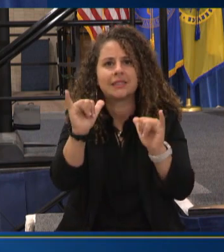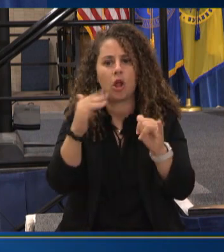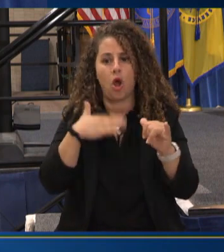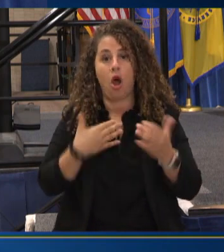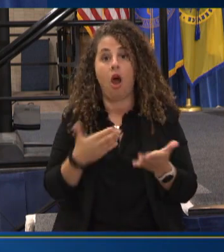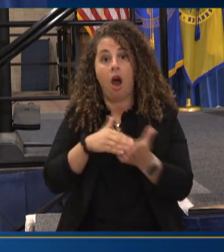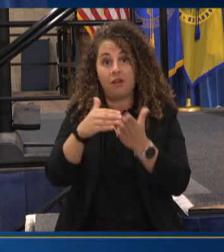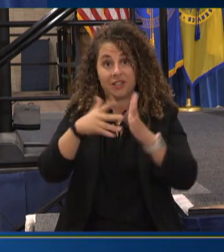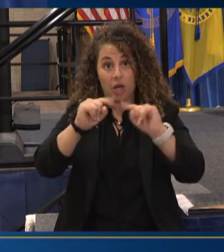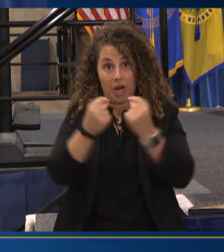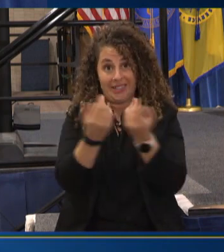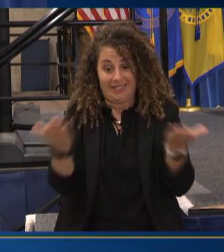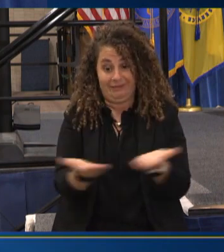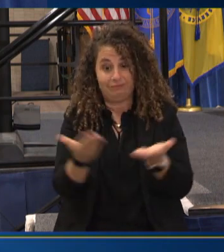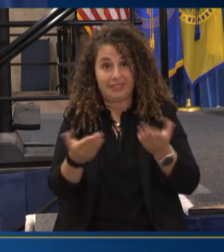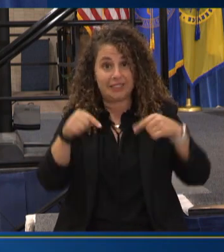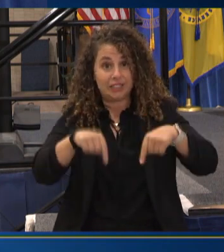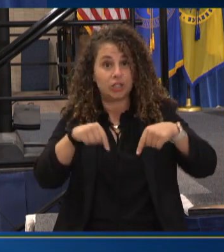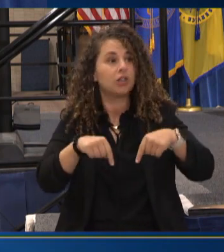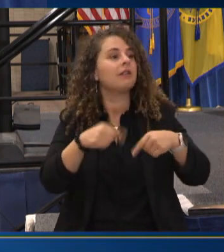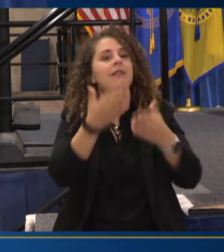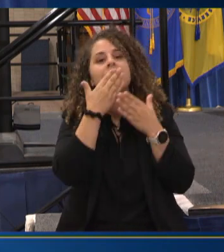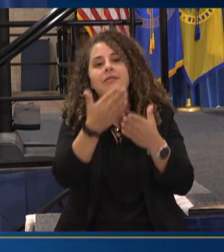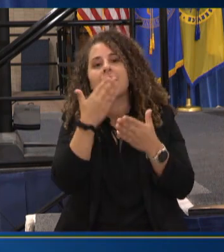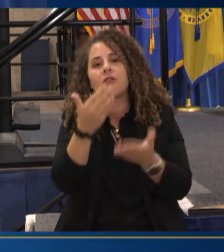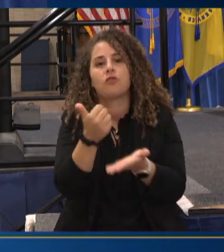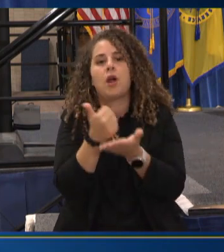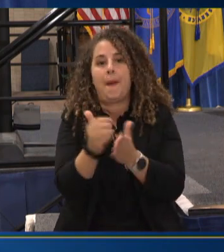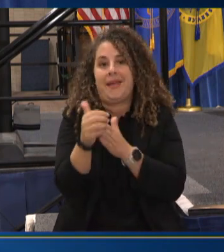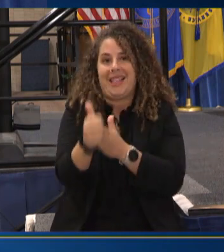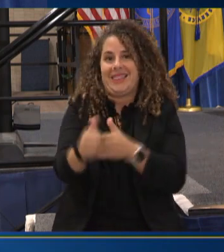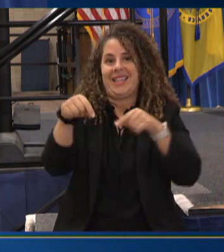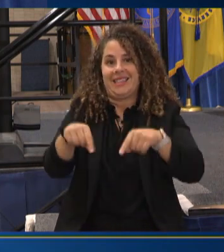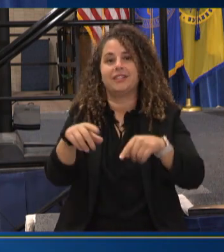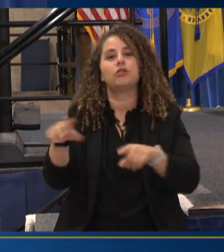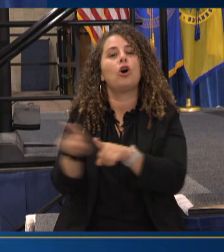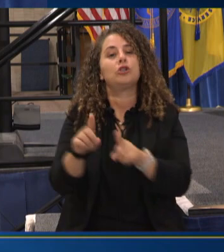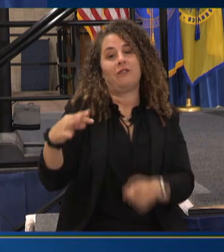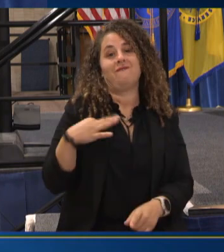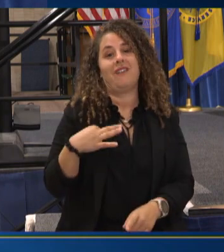And thanks to those who are helping to lead this and also who have volunteered to be here.